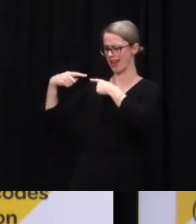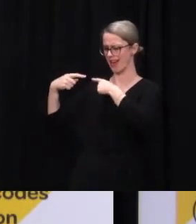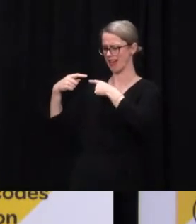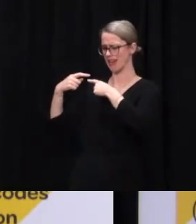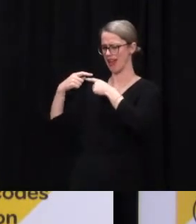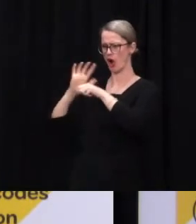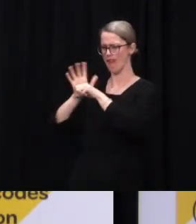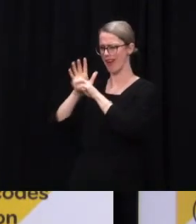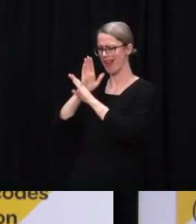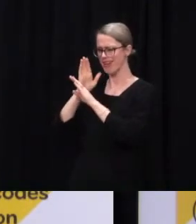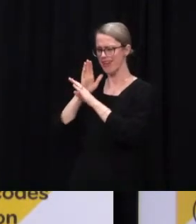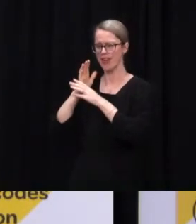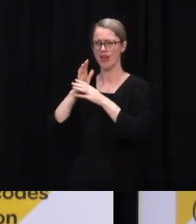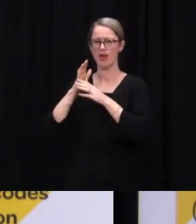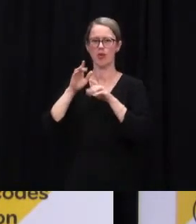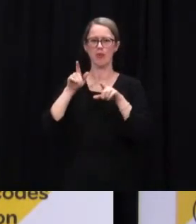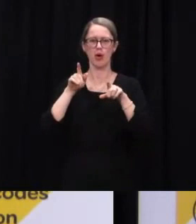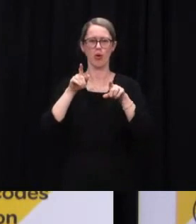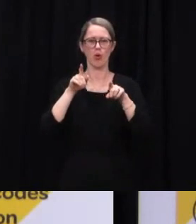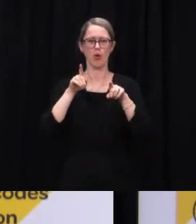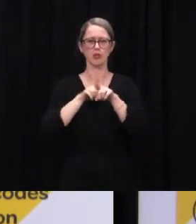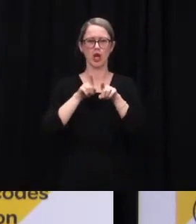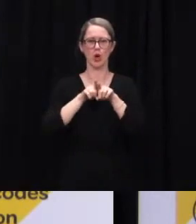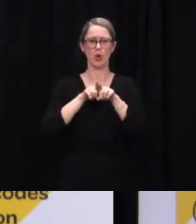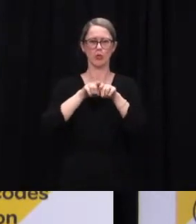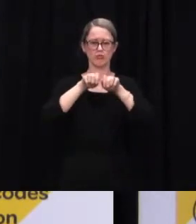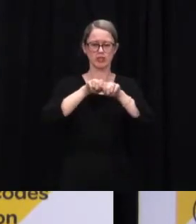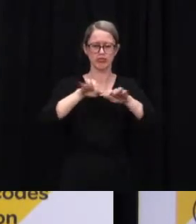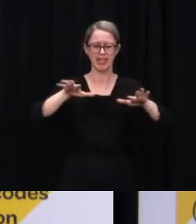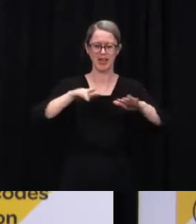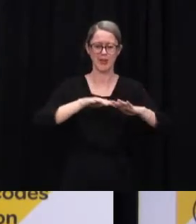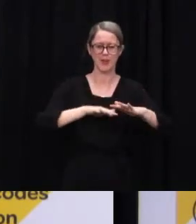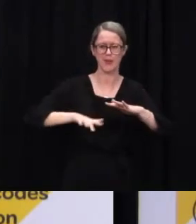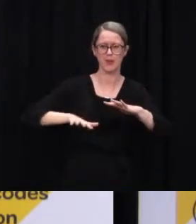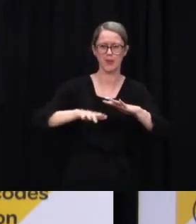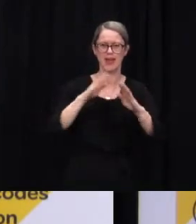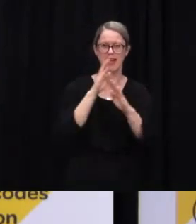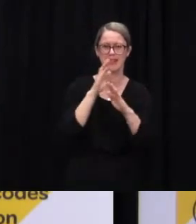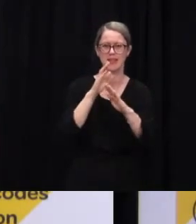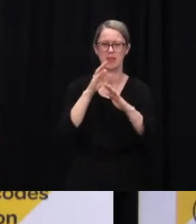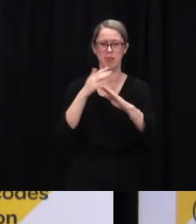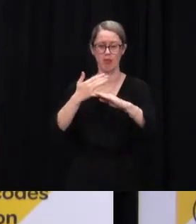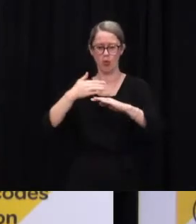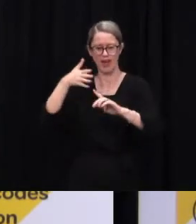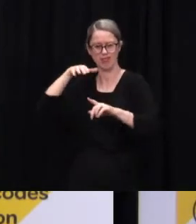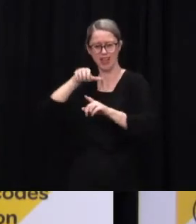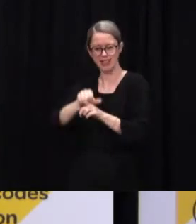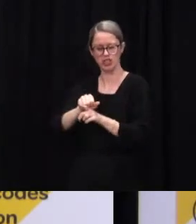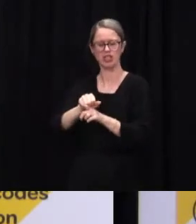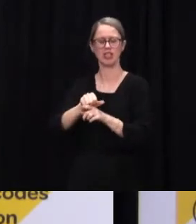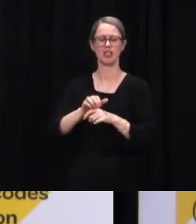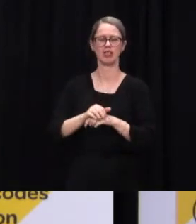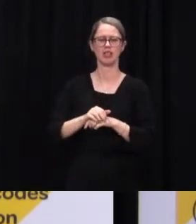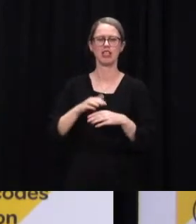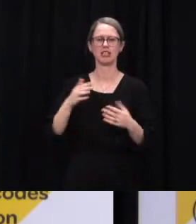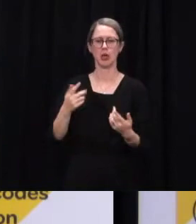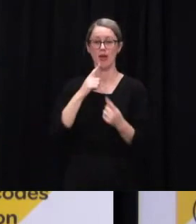always worried about how far is the reach going and the spread downstream, but what we're really focused on is how long